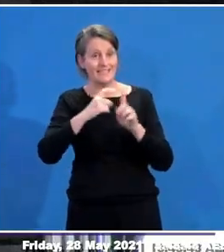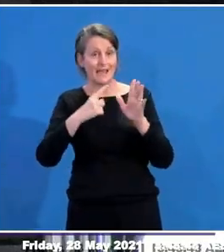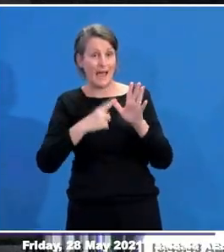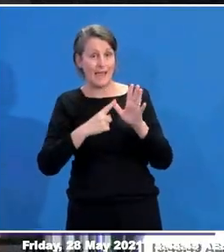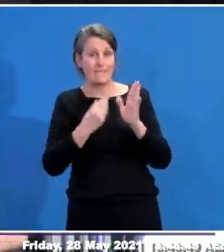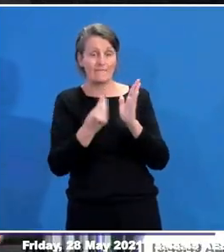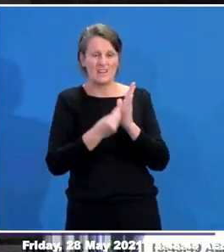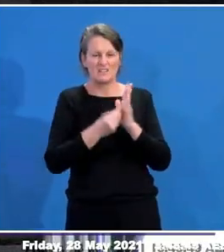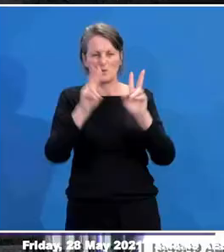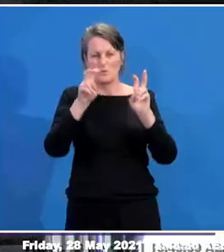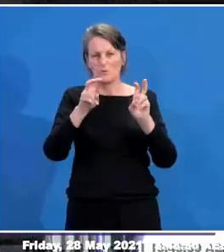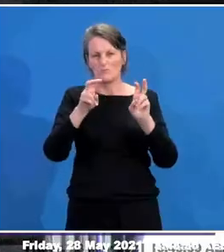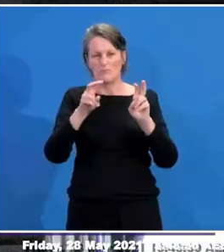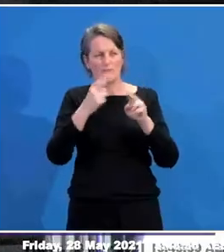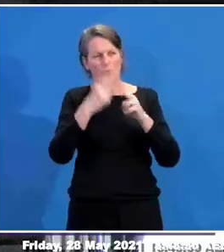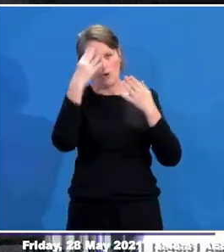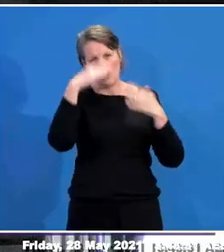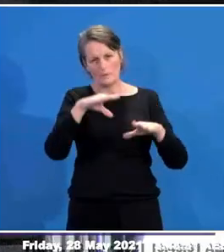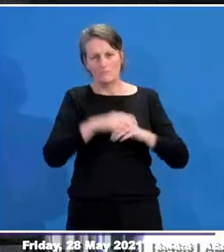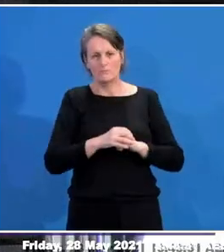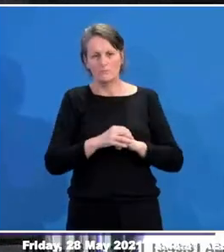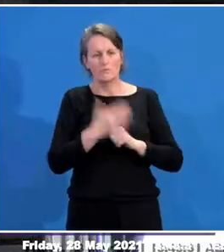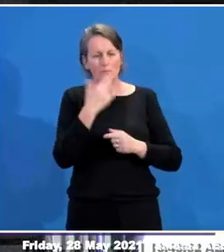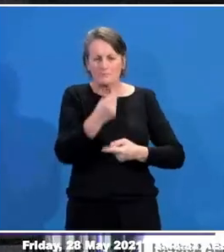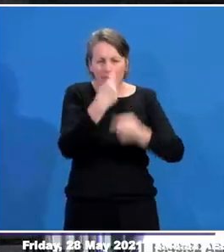Can you tell the Commission very briefly what SDA really is?